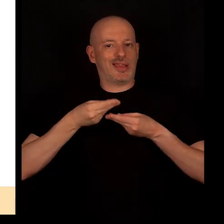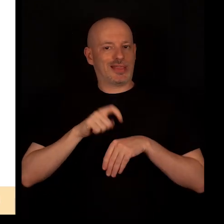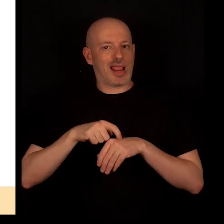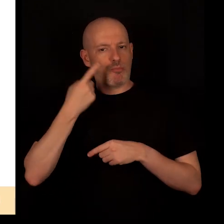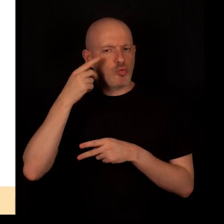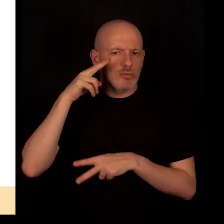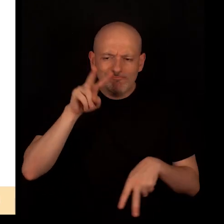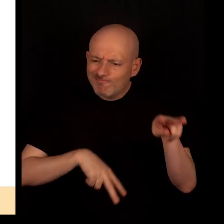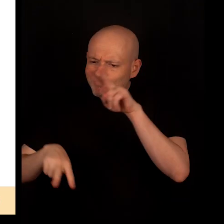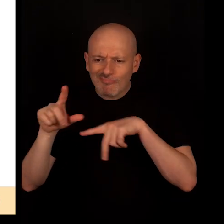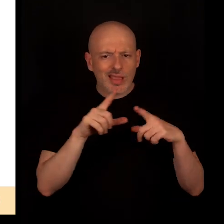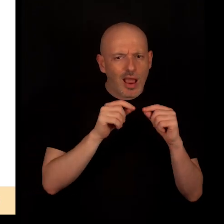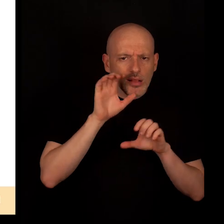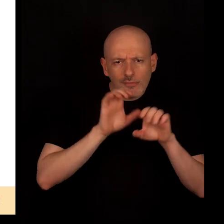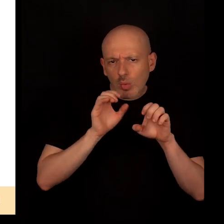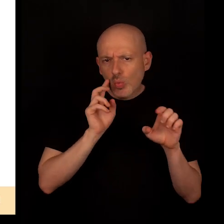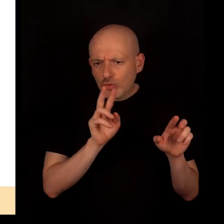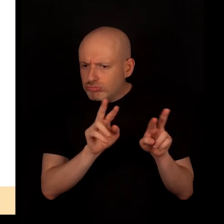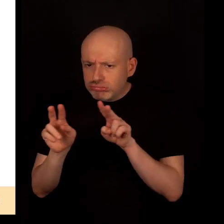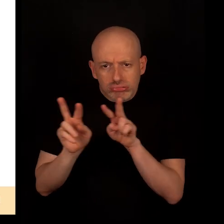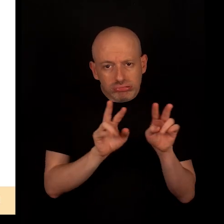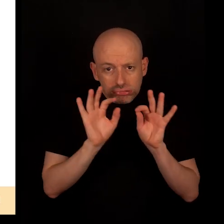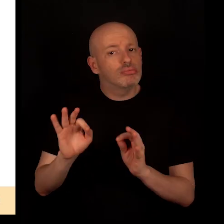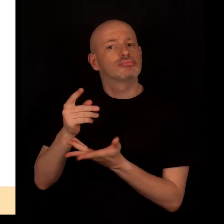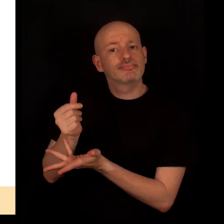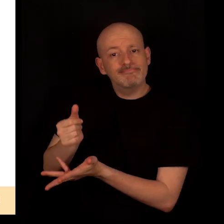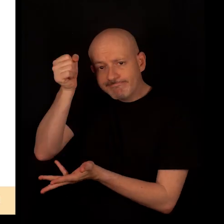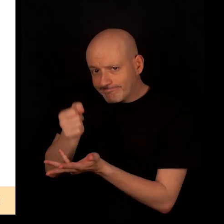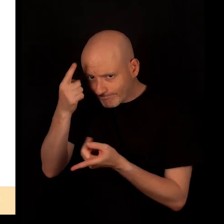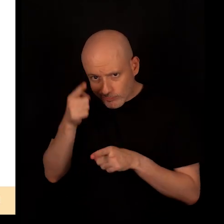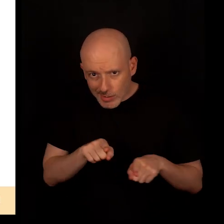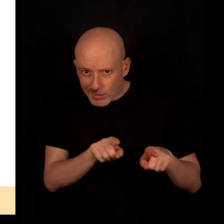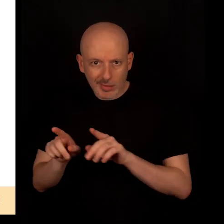our team will review cards ongoing and provide the grant agreements.